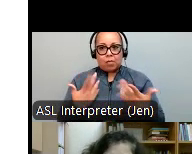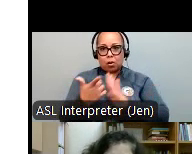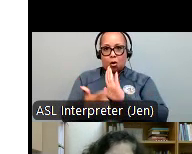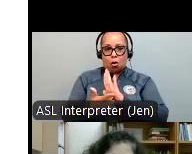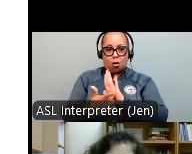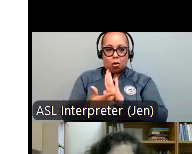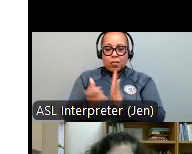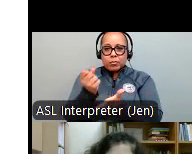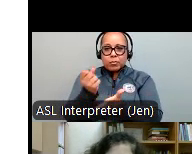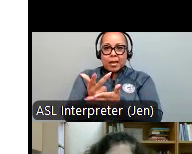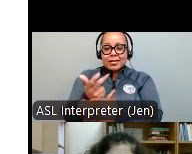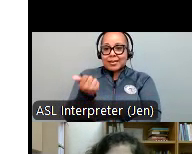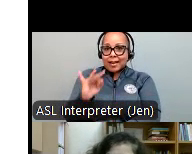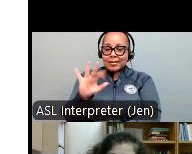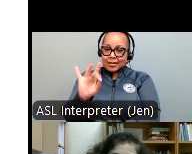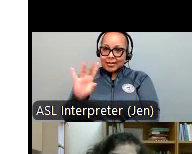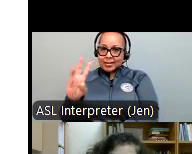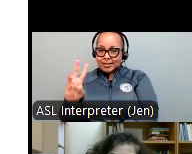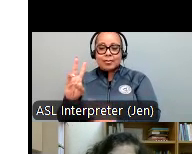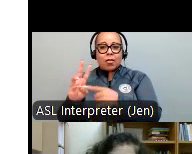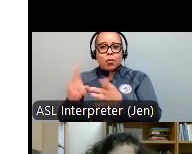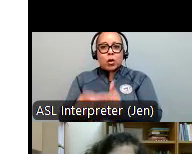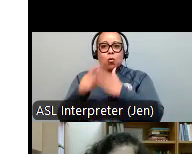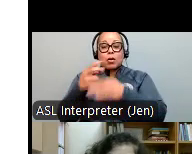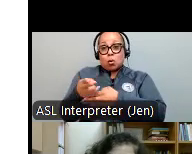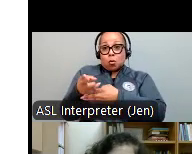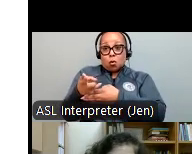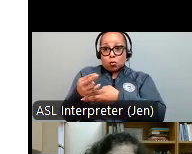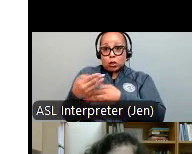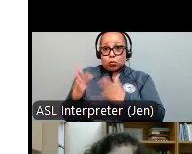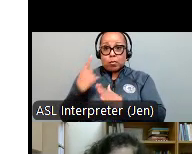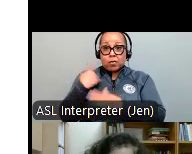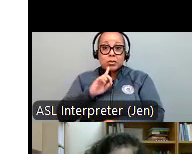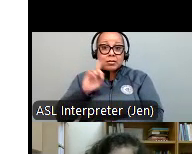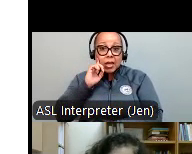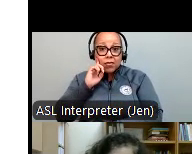passed in 1986 to require hotel rooms for people who are Deaf or hard of hearing to